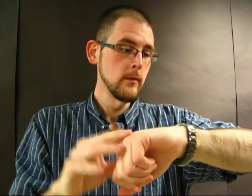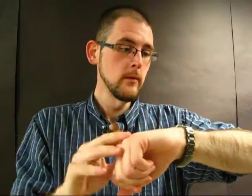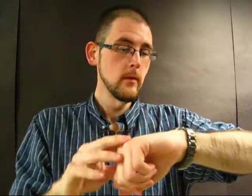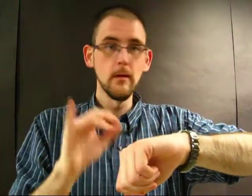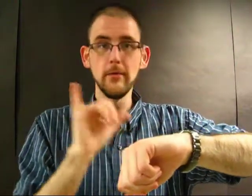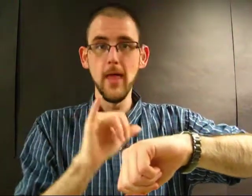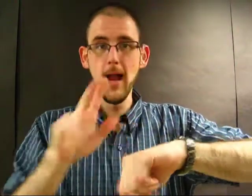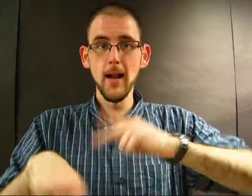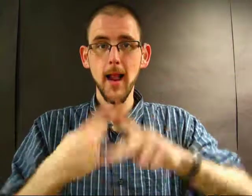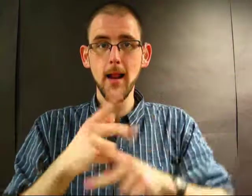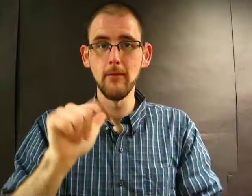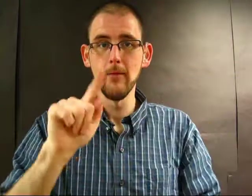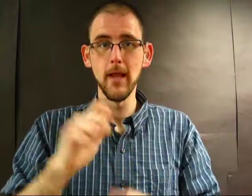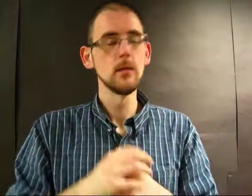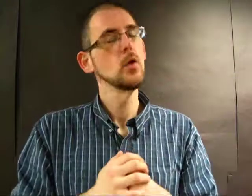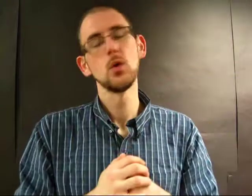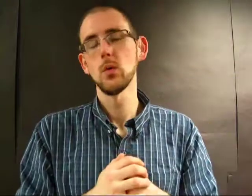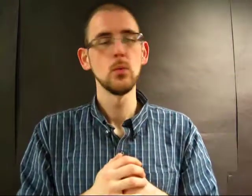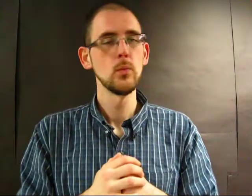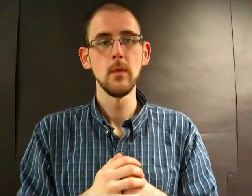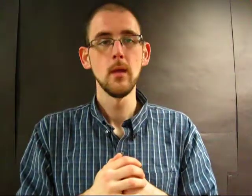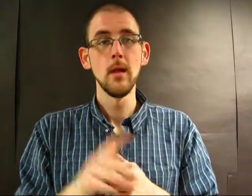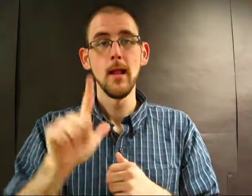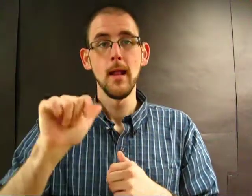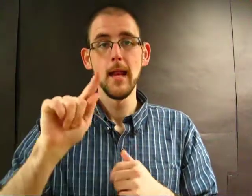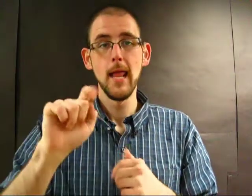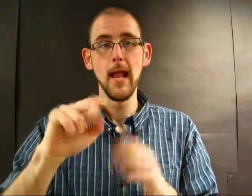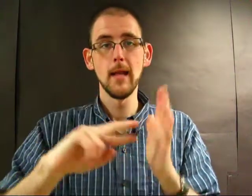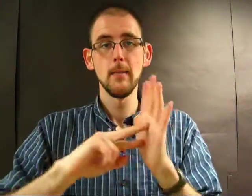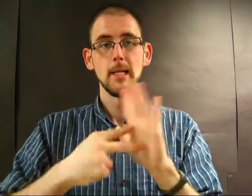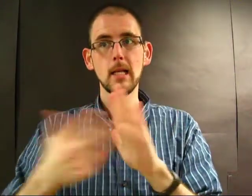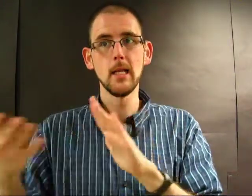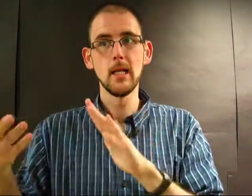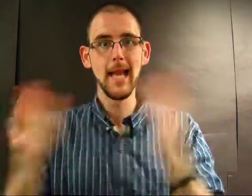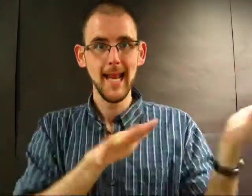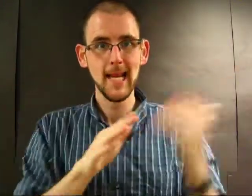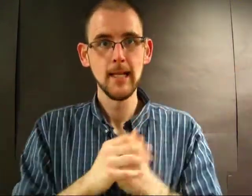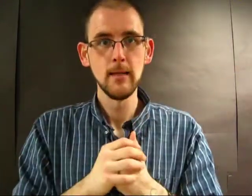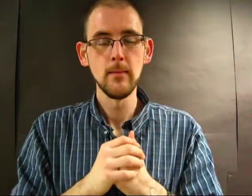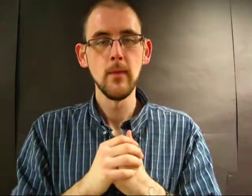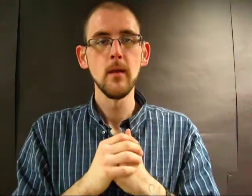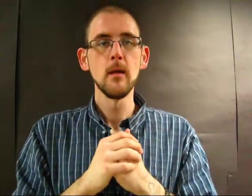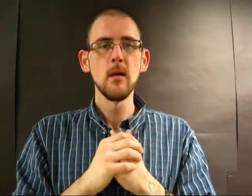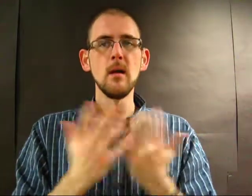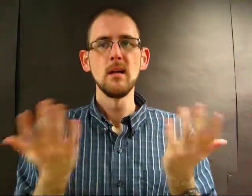No, not that kind of "late." "Late" as in dead.